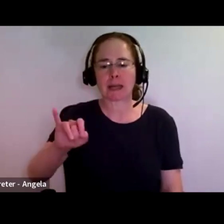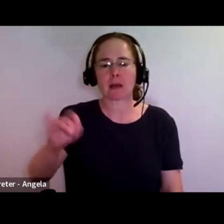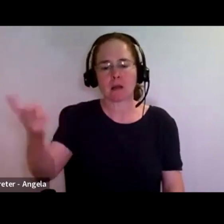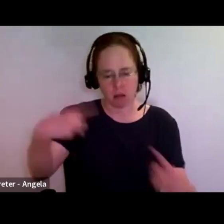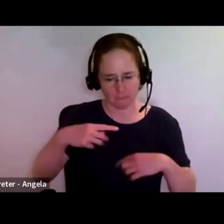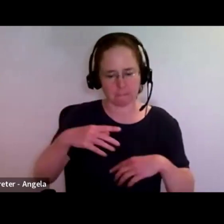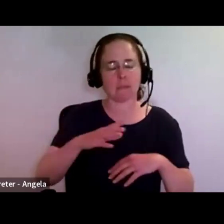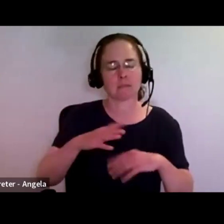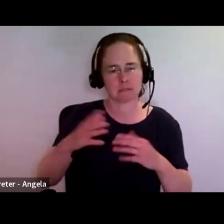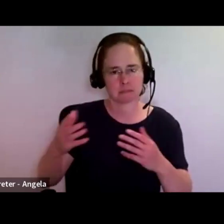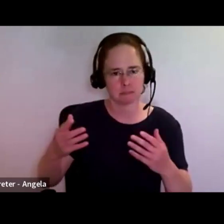out. Thanks so much.